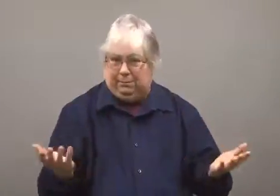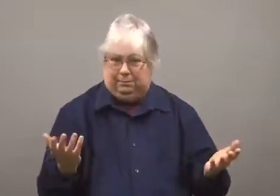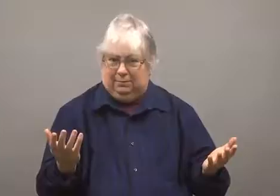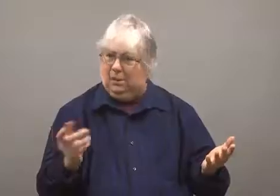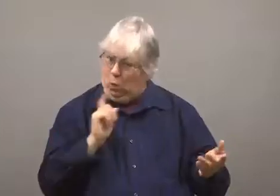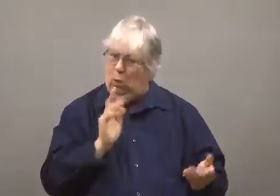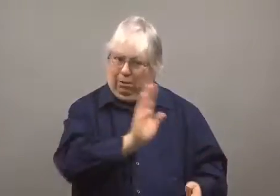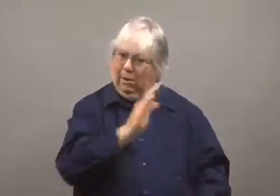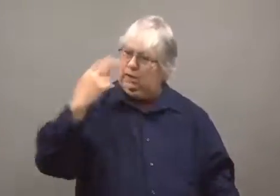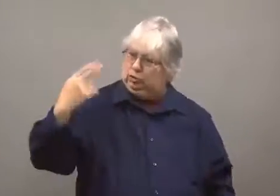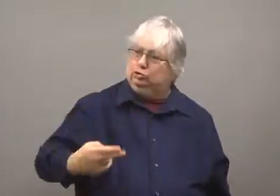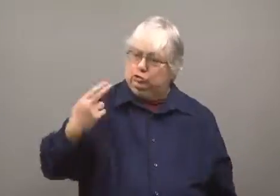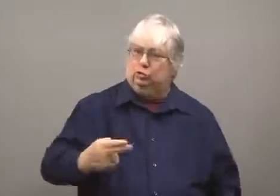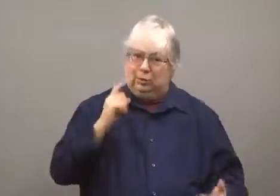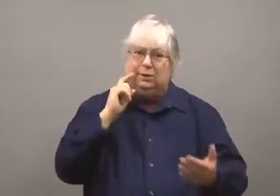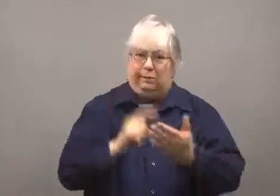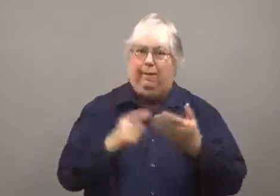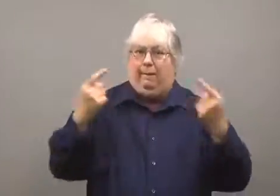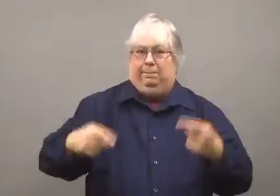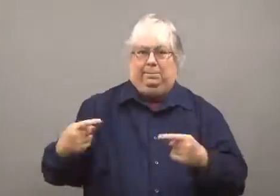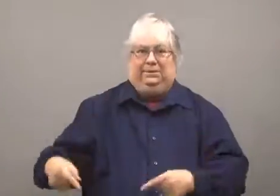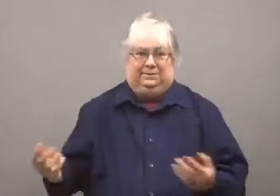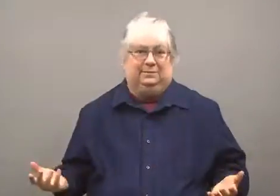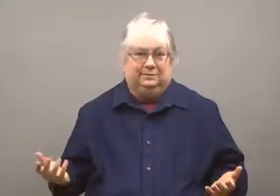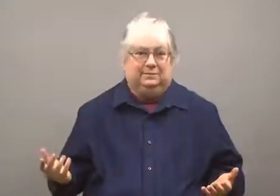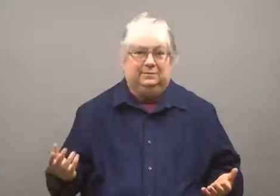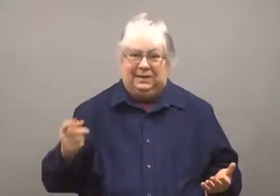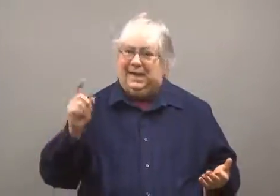It's something that really happened in their history.